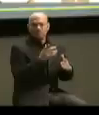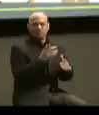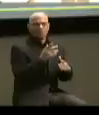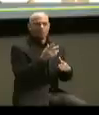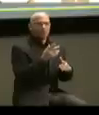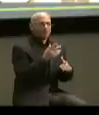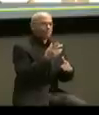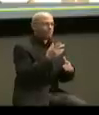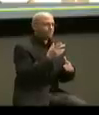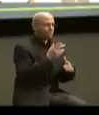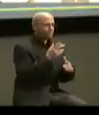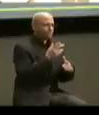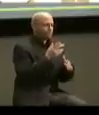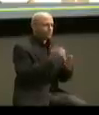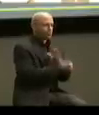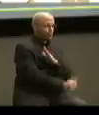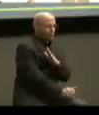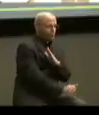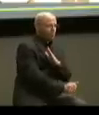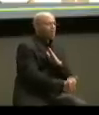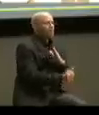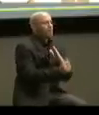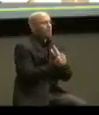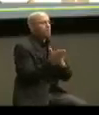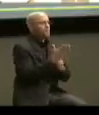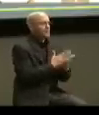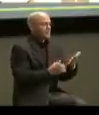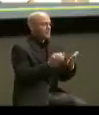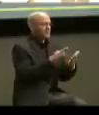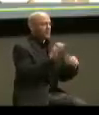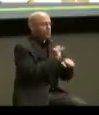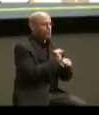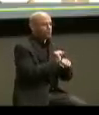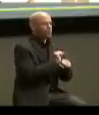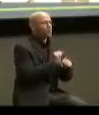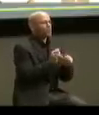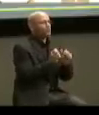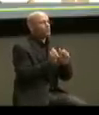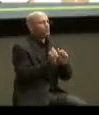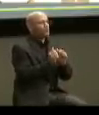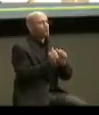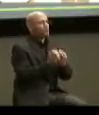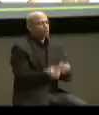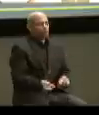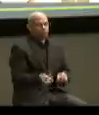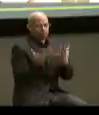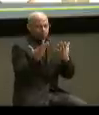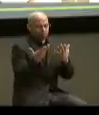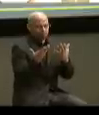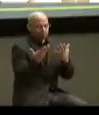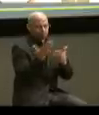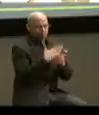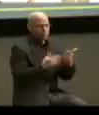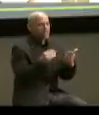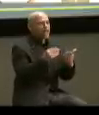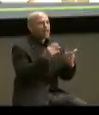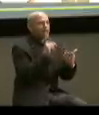SOS THAT THERE'S THE HARD CORE QUANTITATIVE PIECE COUPLED WITH THE IMPORTANT QUALITATIVE PIECE.